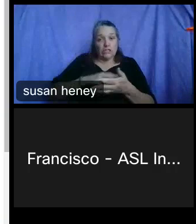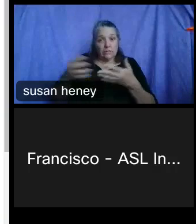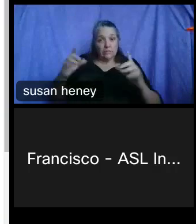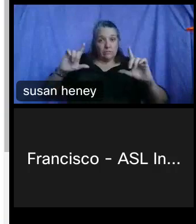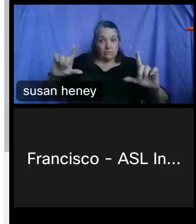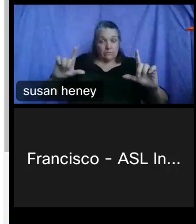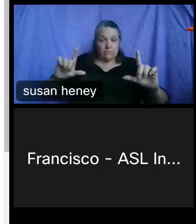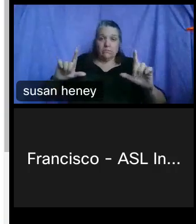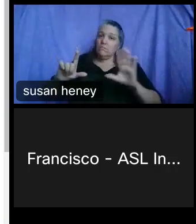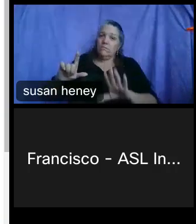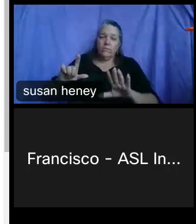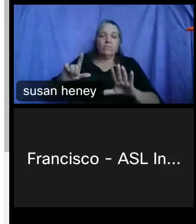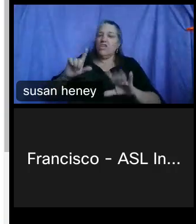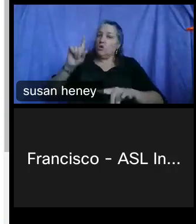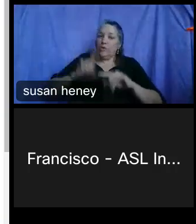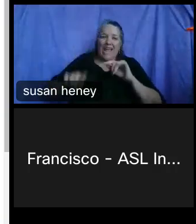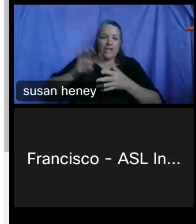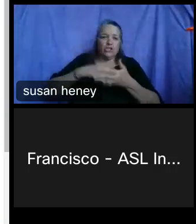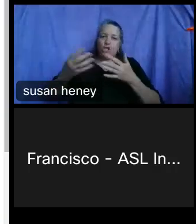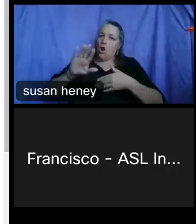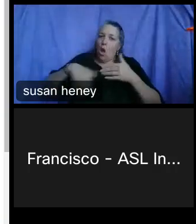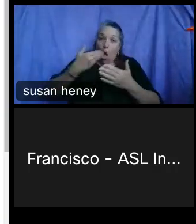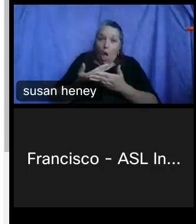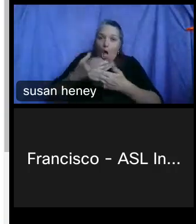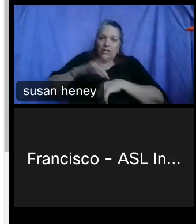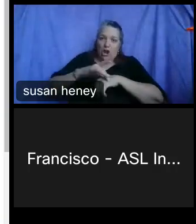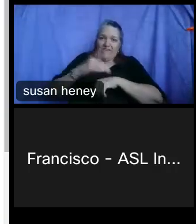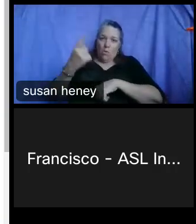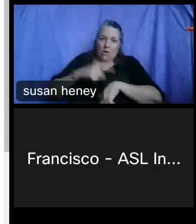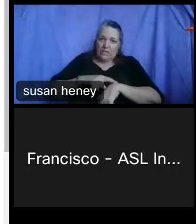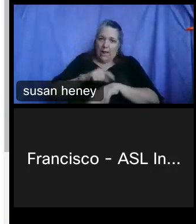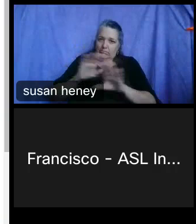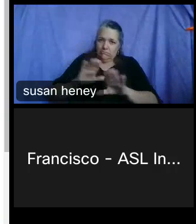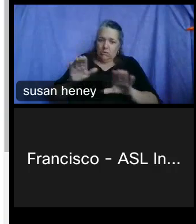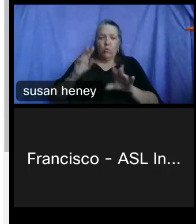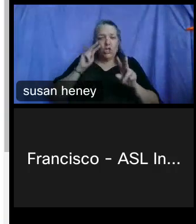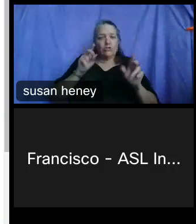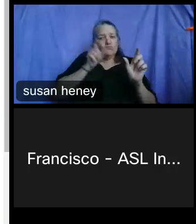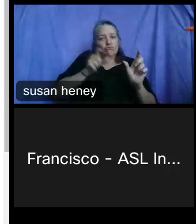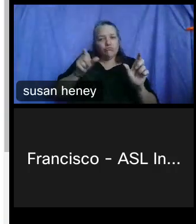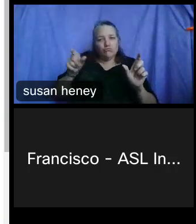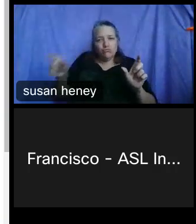chart all of the geographies at once, so we'll select another. Let's look at Los Angeles County.